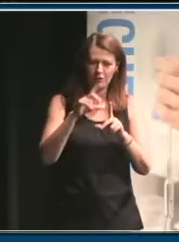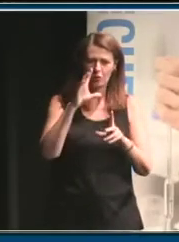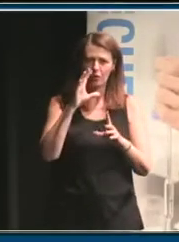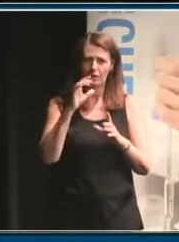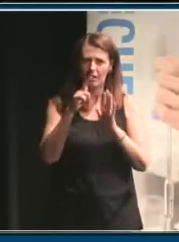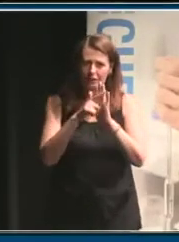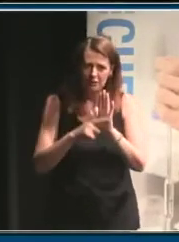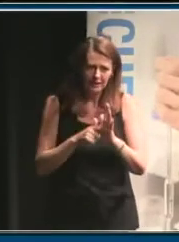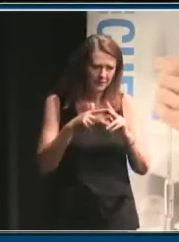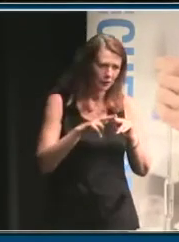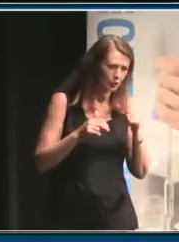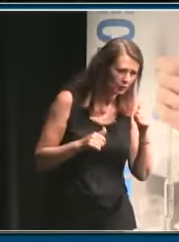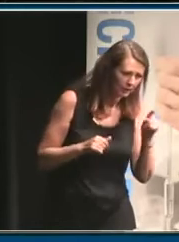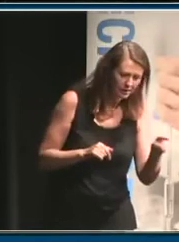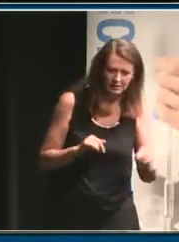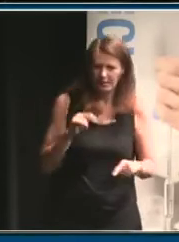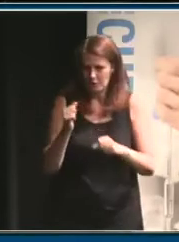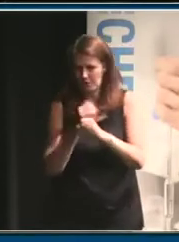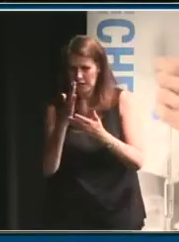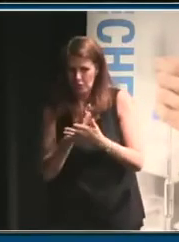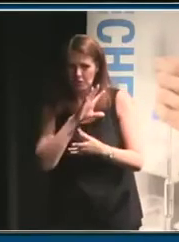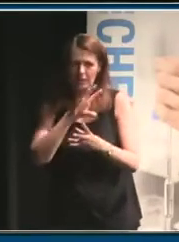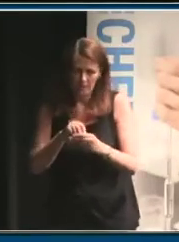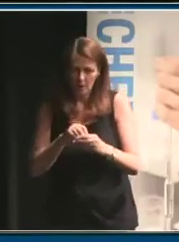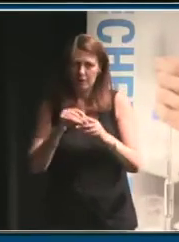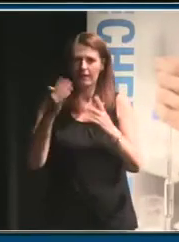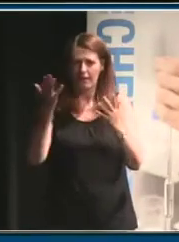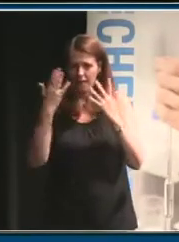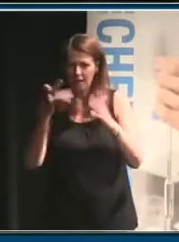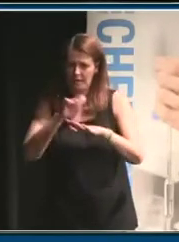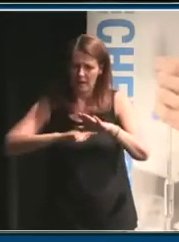or the other thing you got to make sure it's not getting into the land here in the sea… and this.